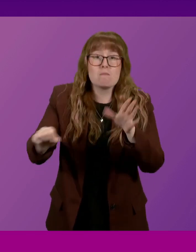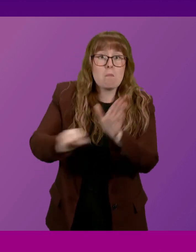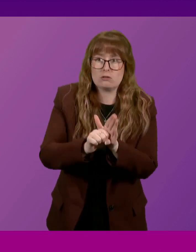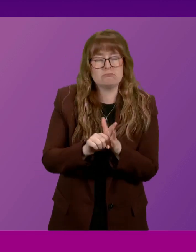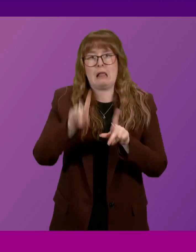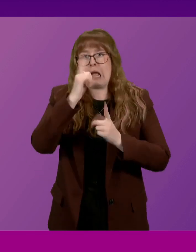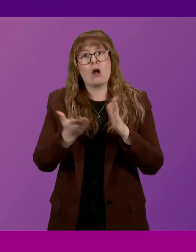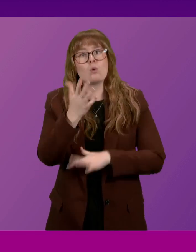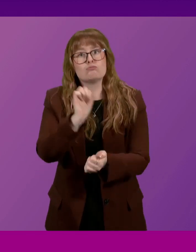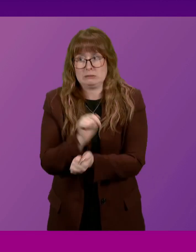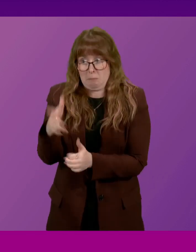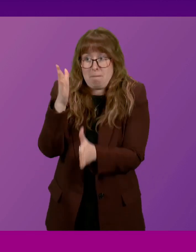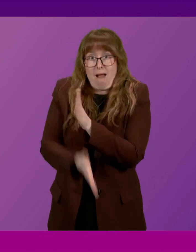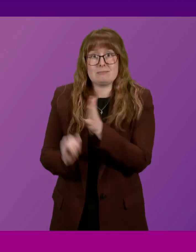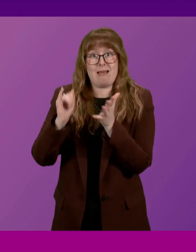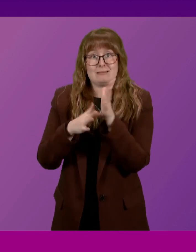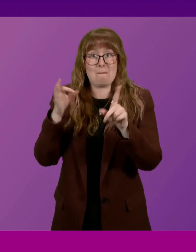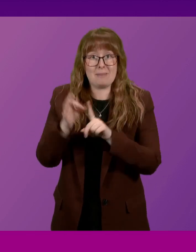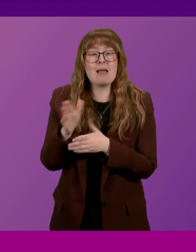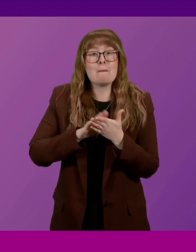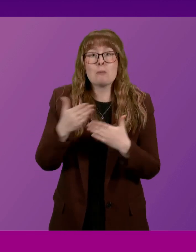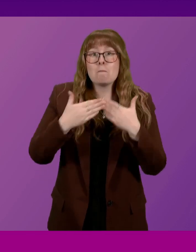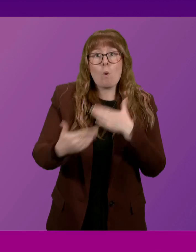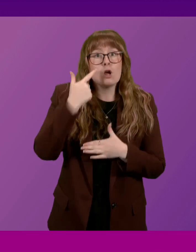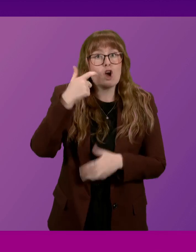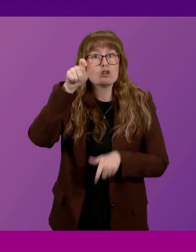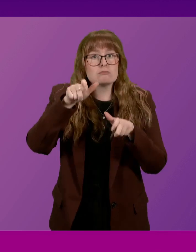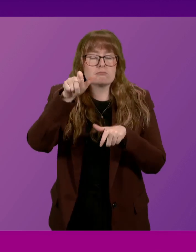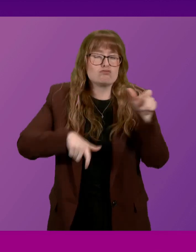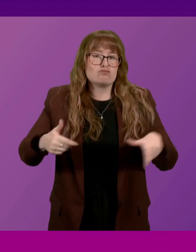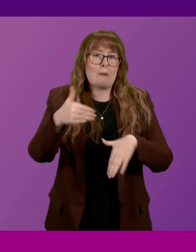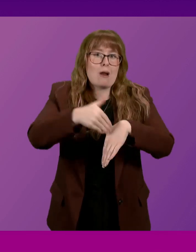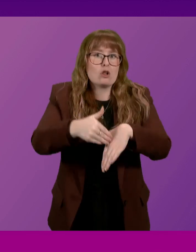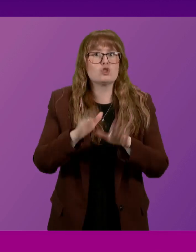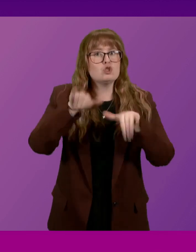and it decided that more young criminals should not be prosecuted in court.